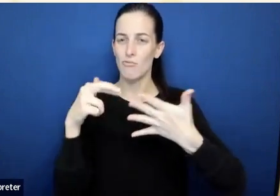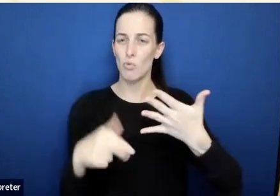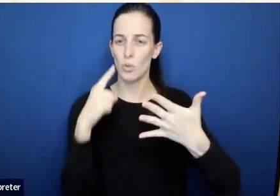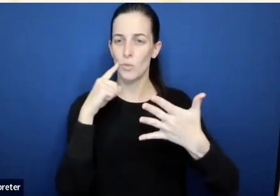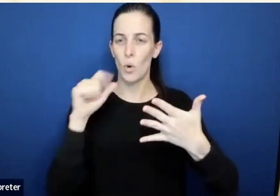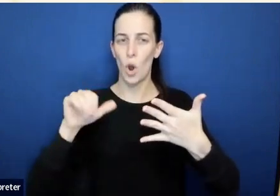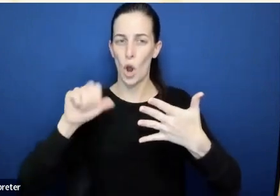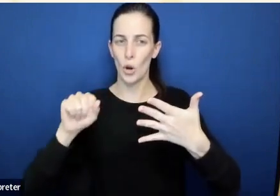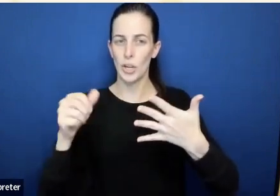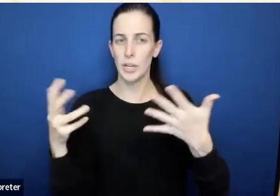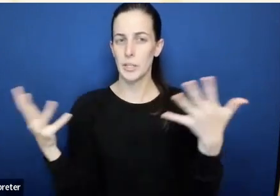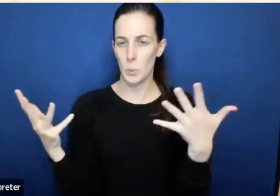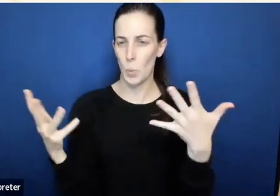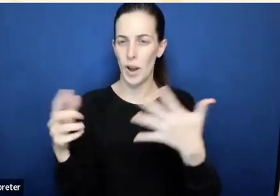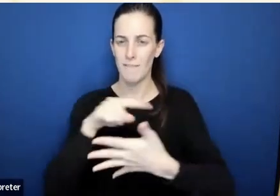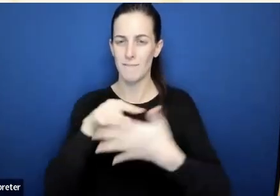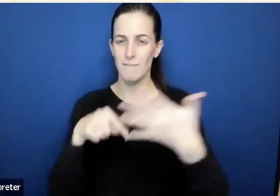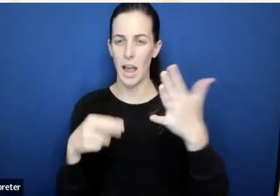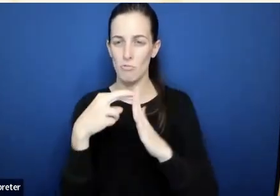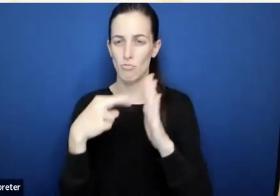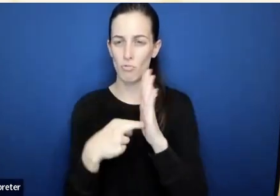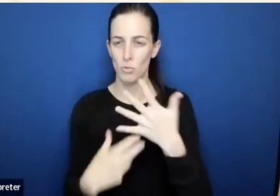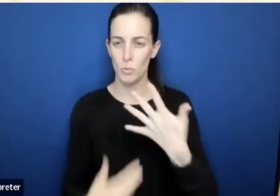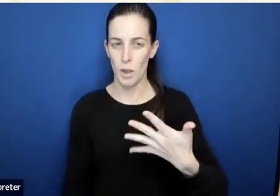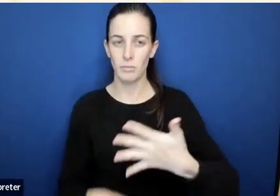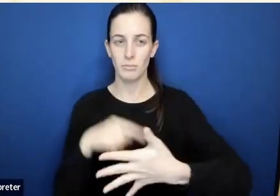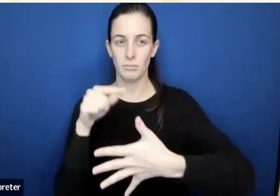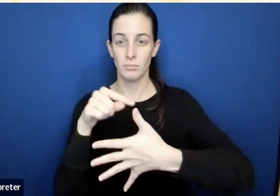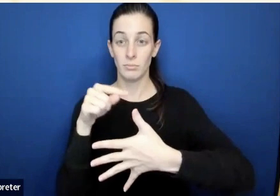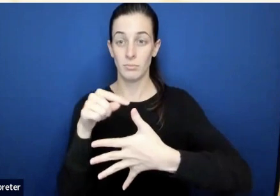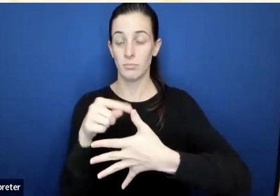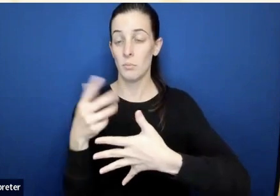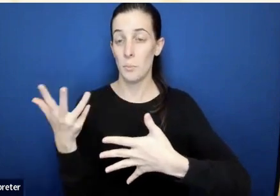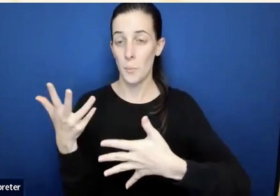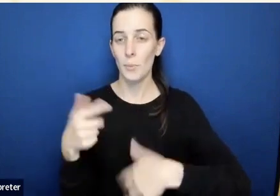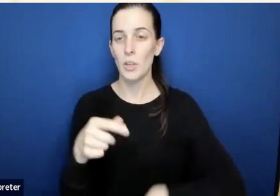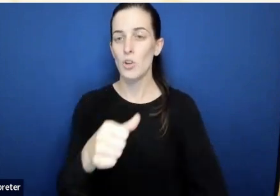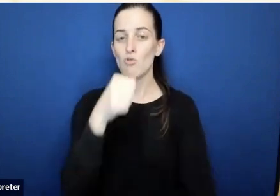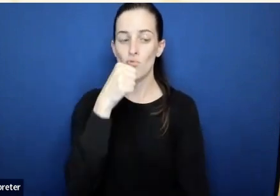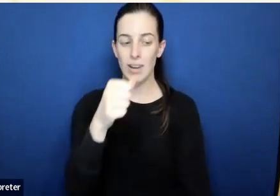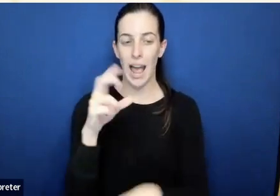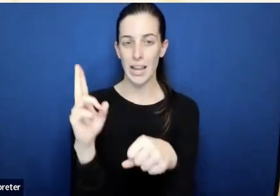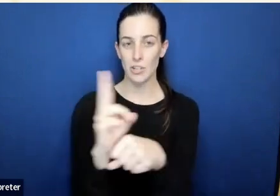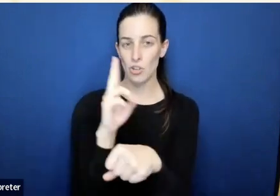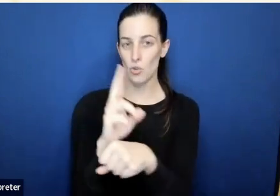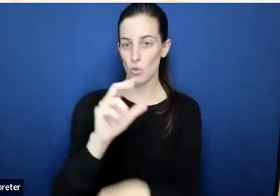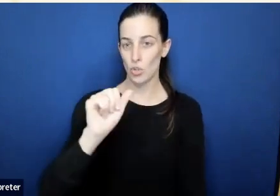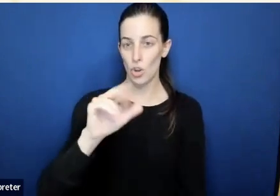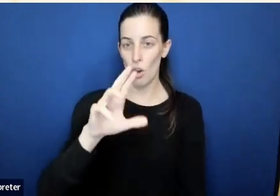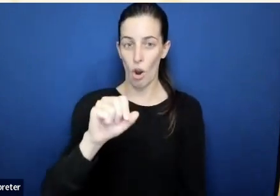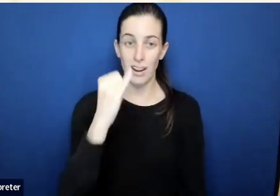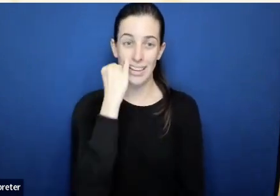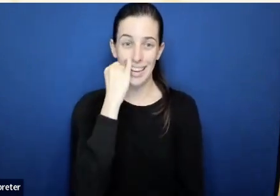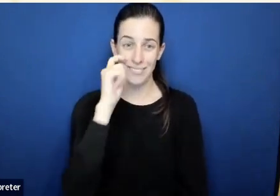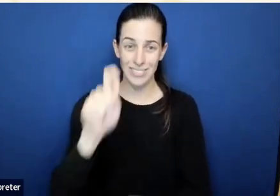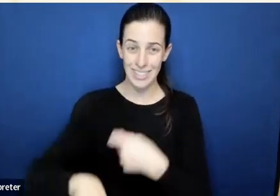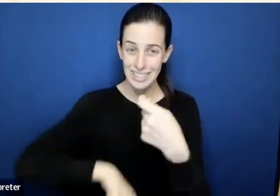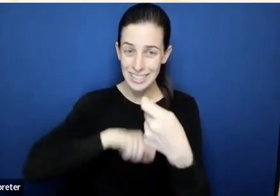Let's explore them one by one. Rule one says, do not use ARIA if the same semantic is available in HTML.